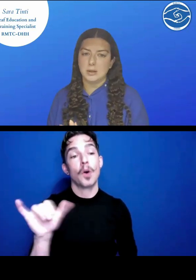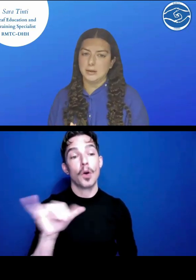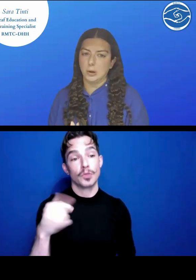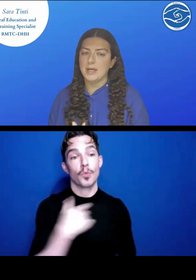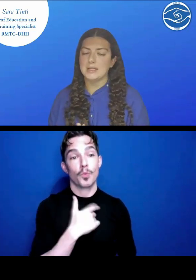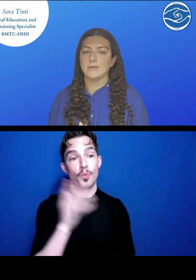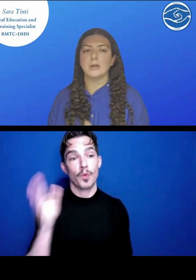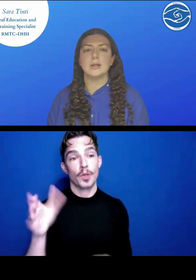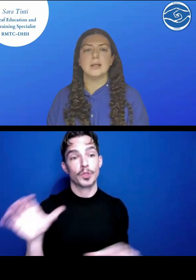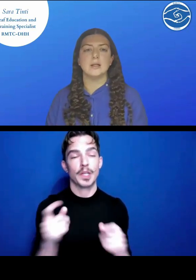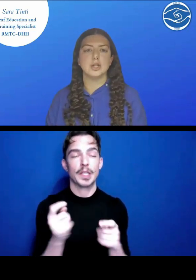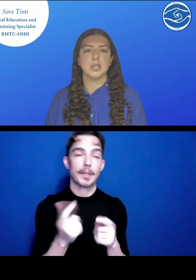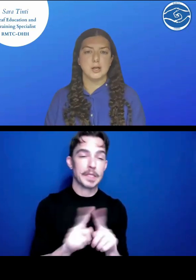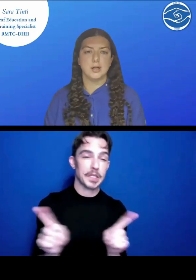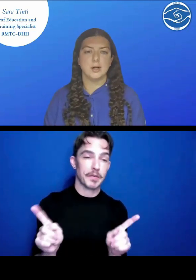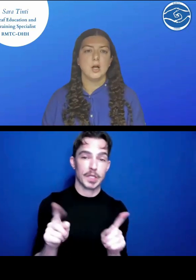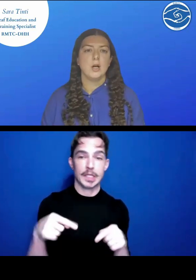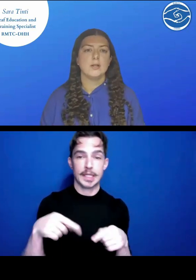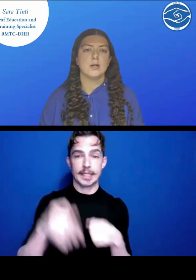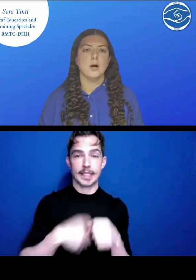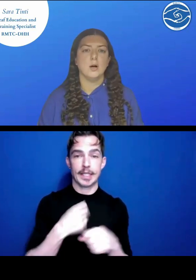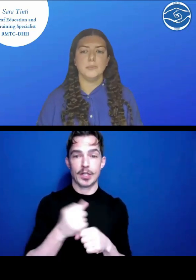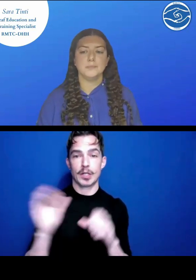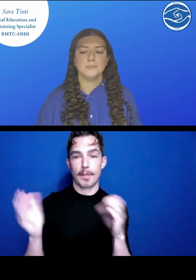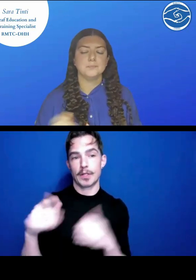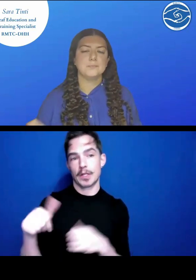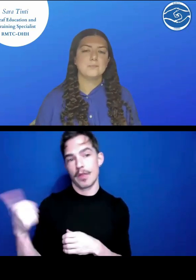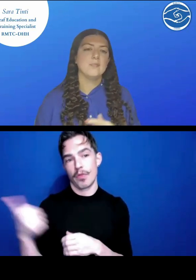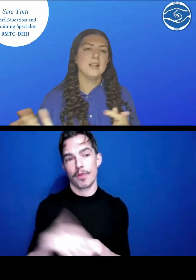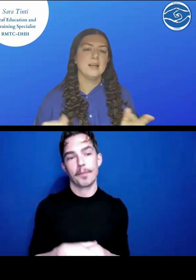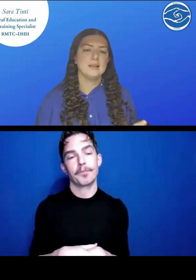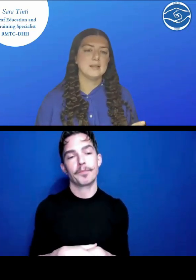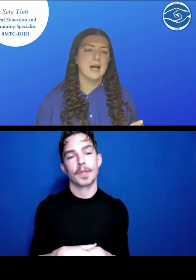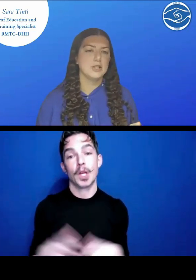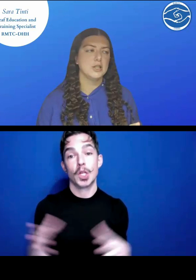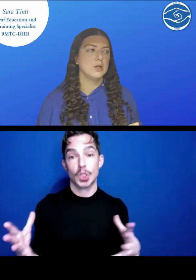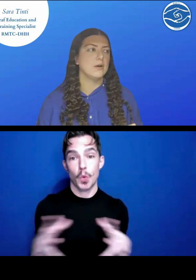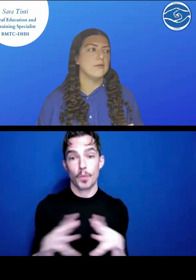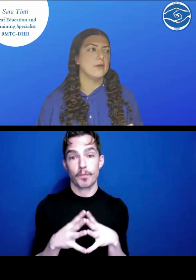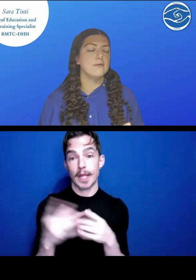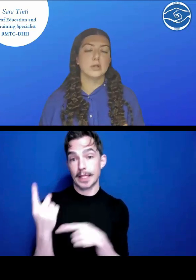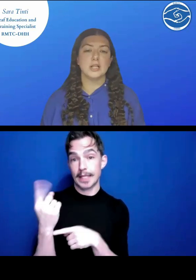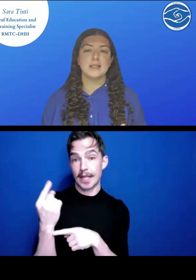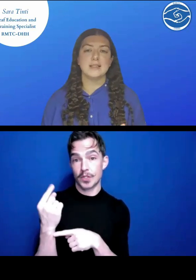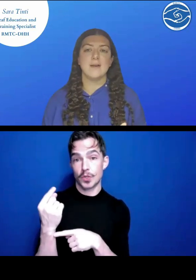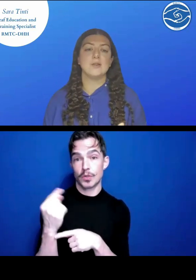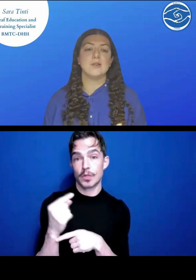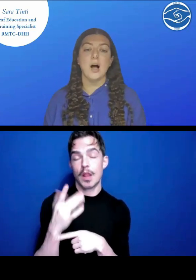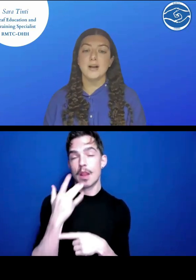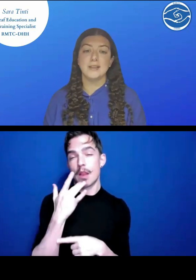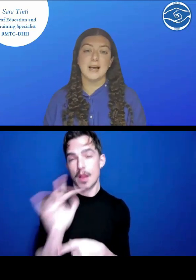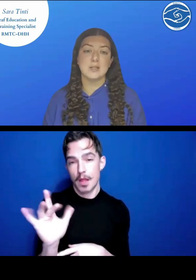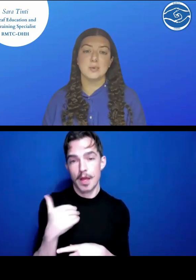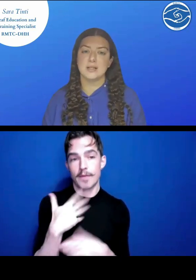them a little bit differently this year. So last year we were very fortunate to have a lot of guest